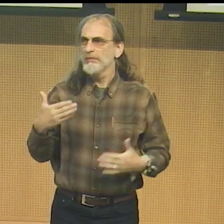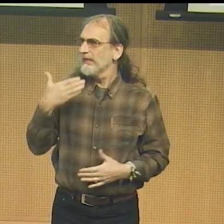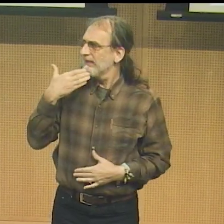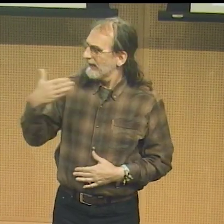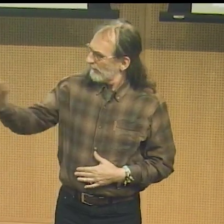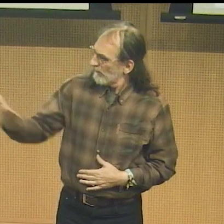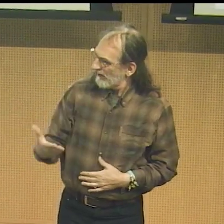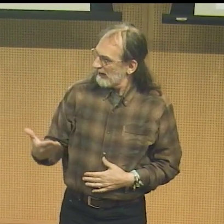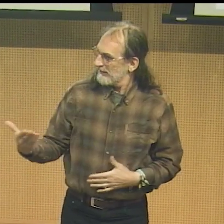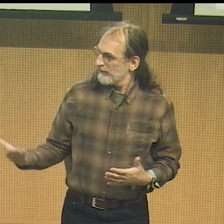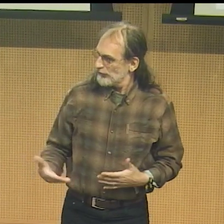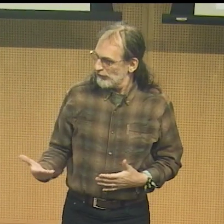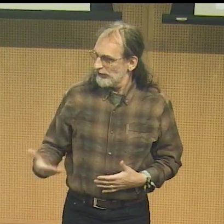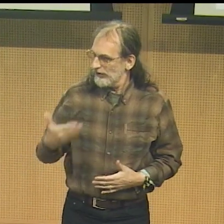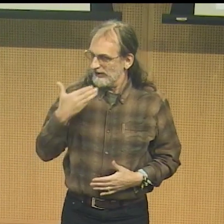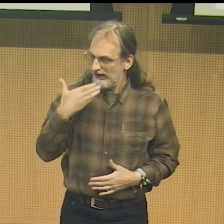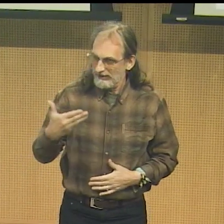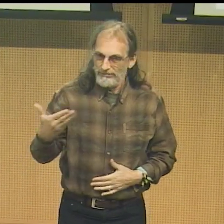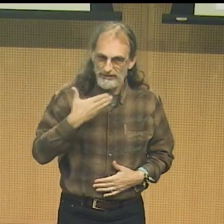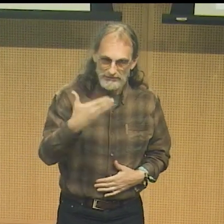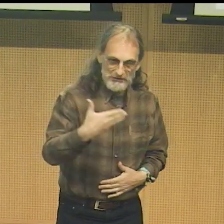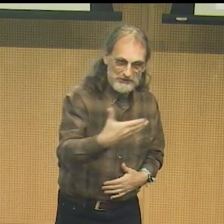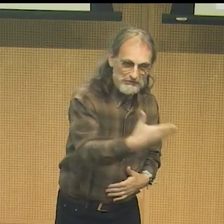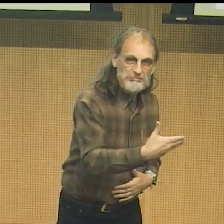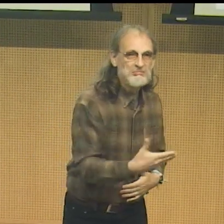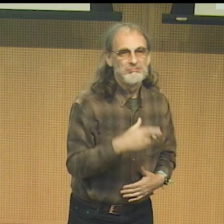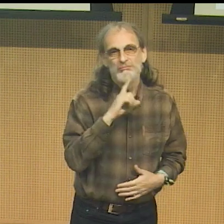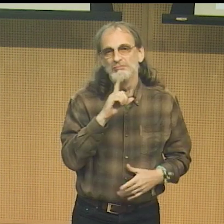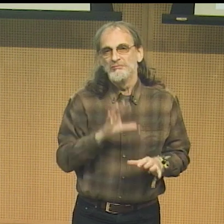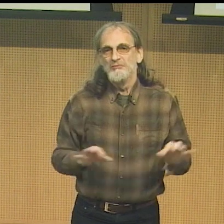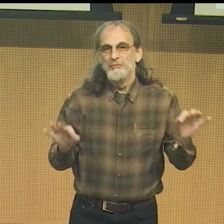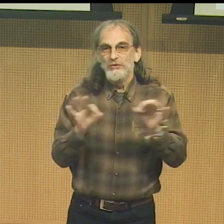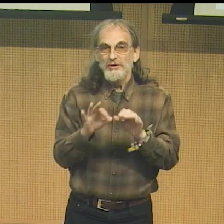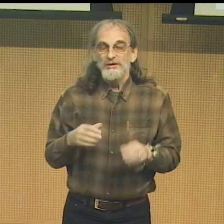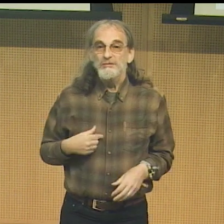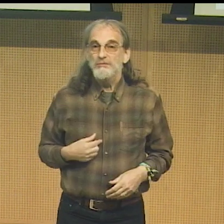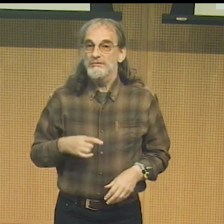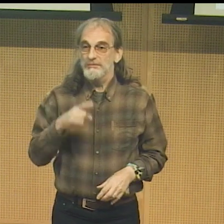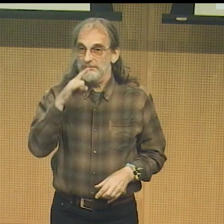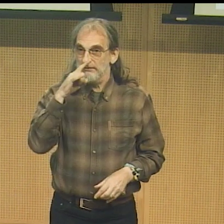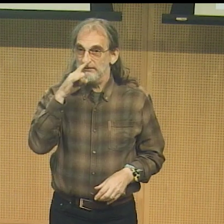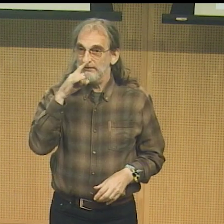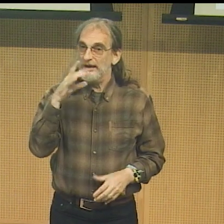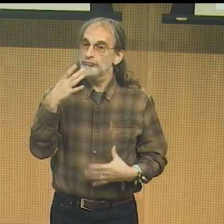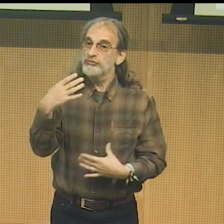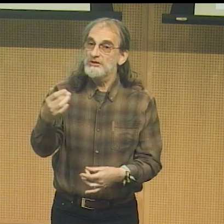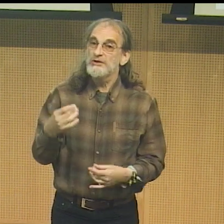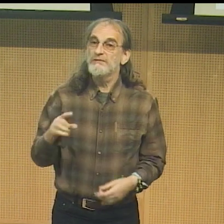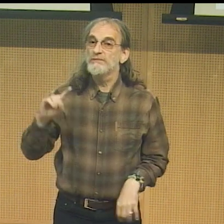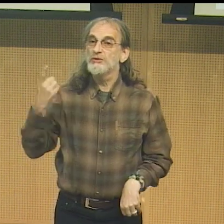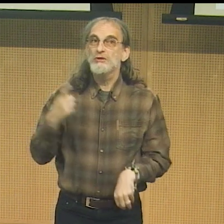First of all, thank you for having me here to NTID RIT. I'd like to thank everyone who's been involved in bringing me here.